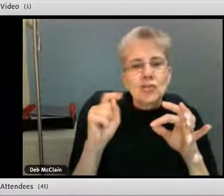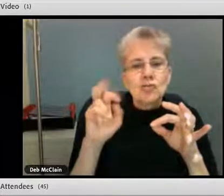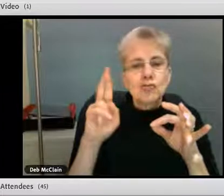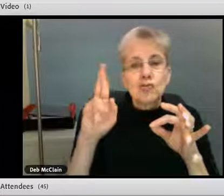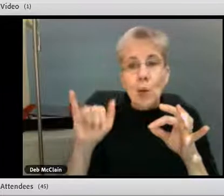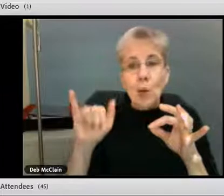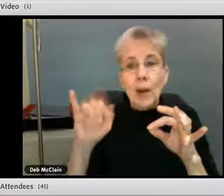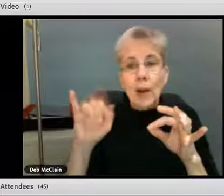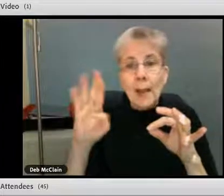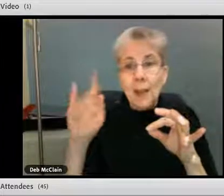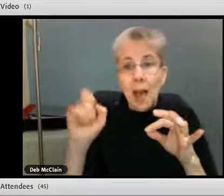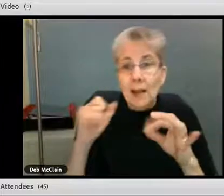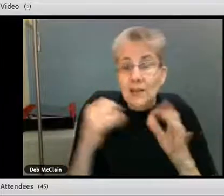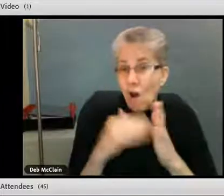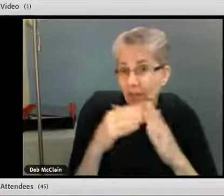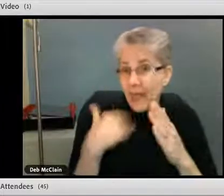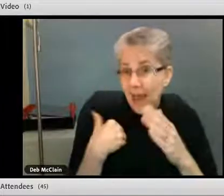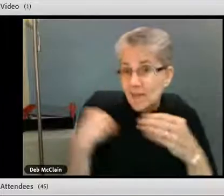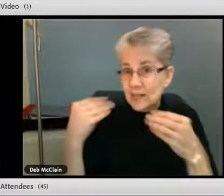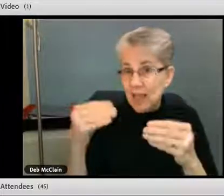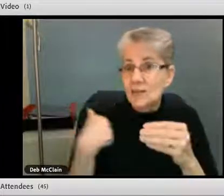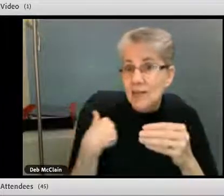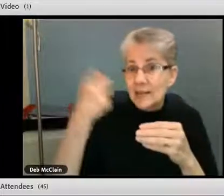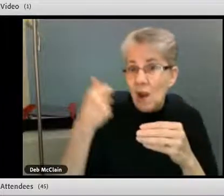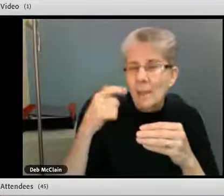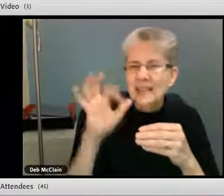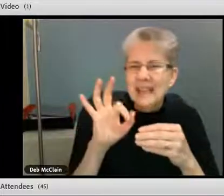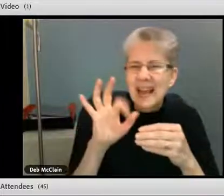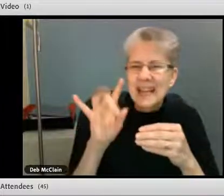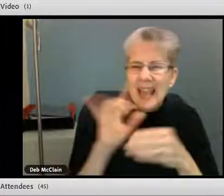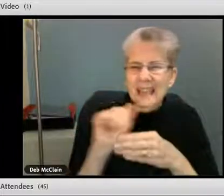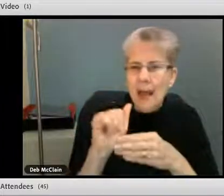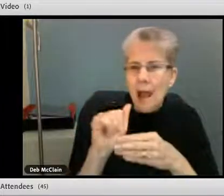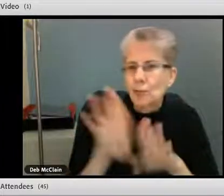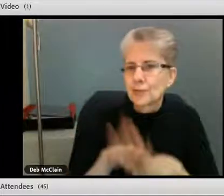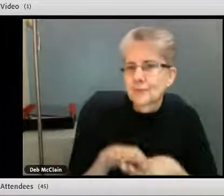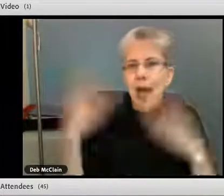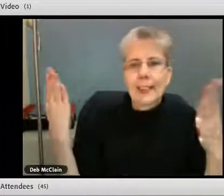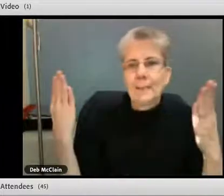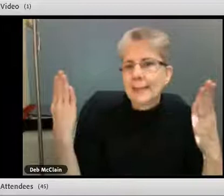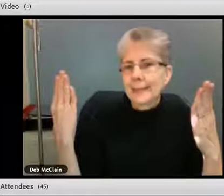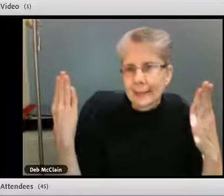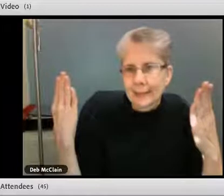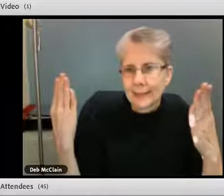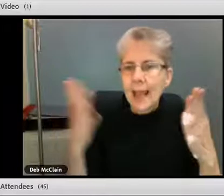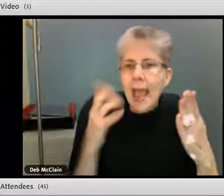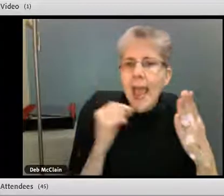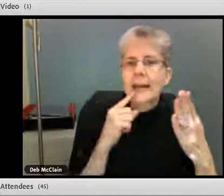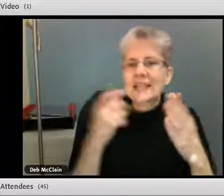It's $99 a year unlimited stock photos, and it's kind of a slightly higher Pixabay.